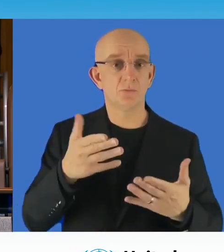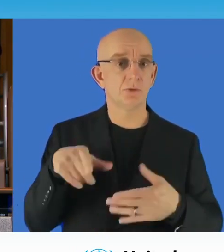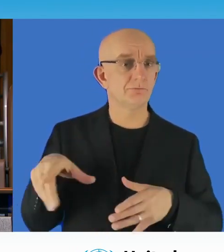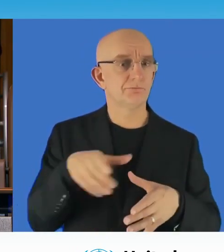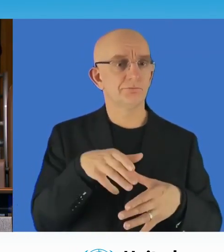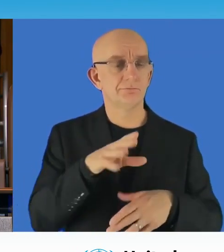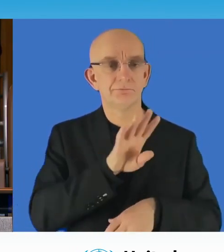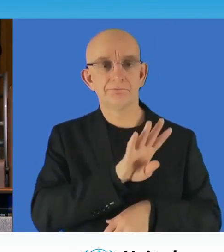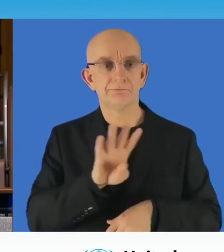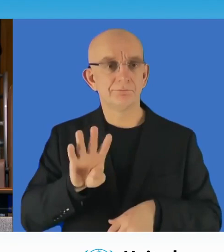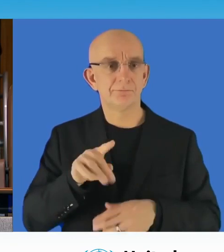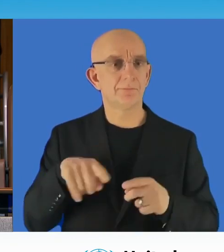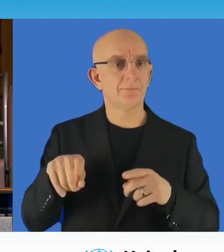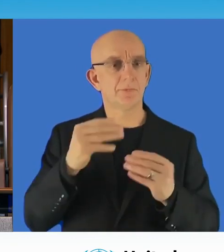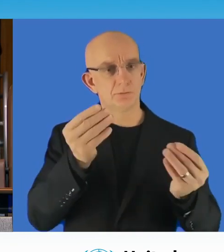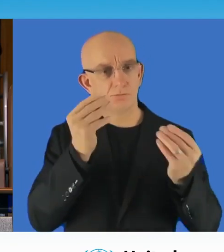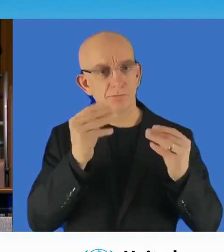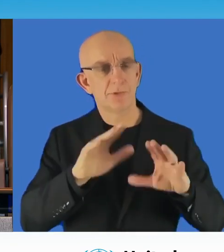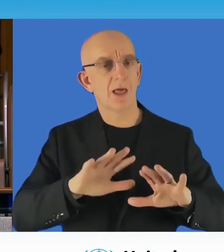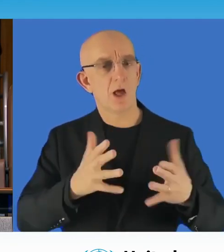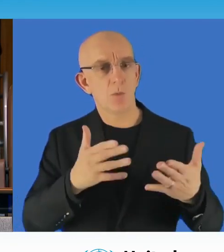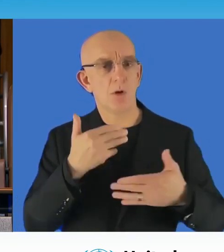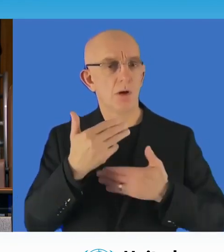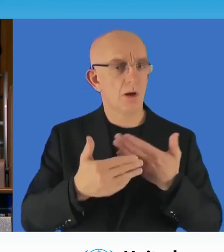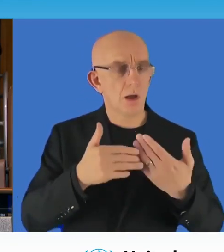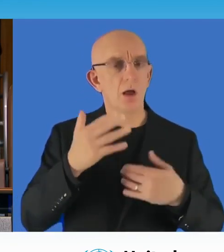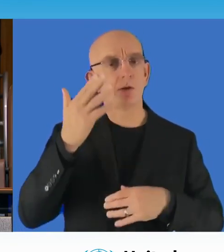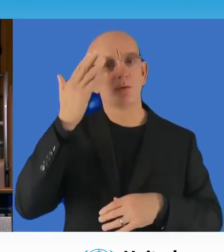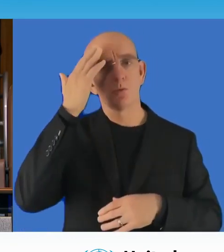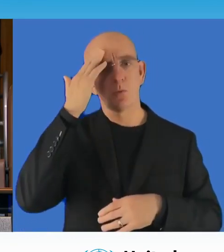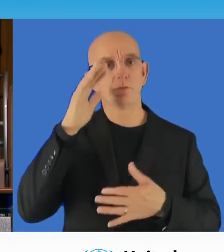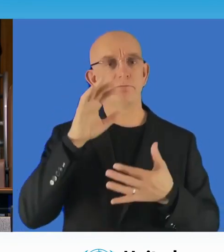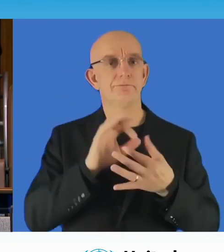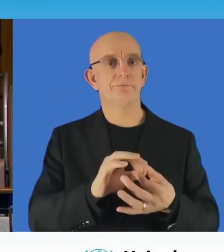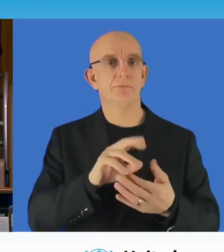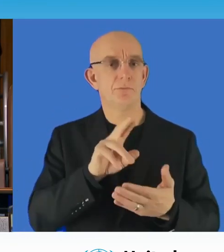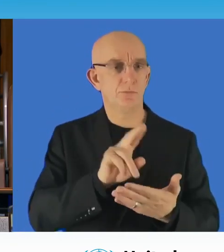cast